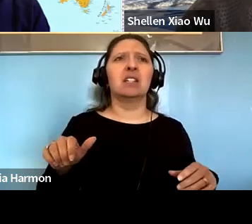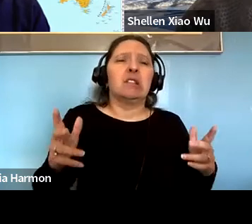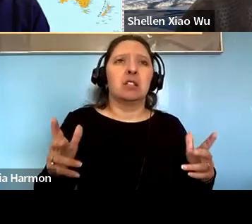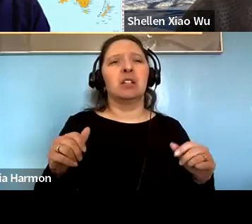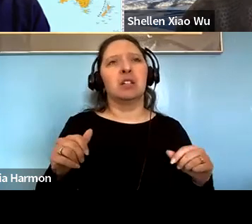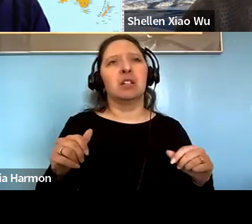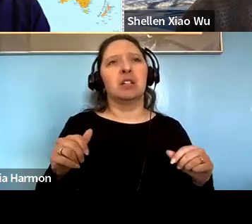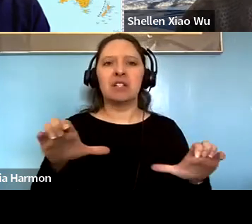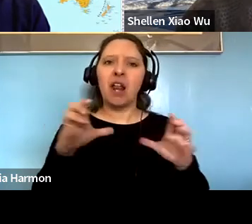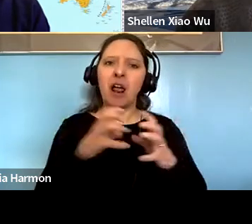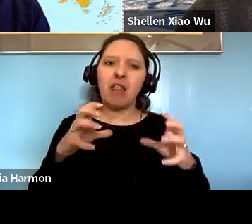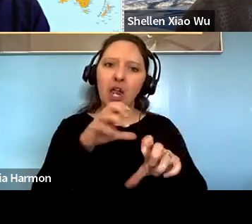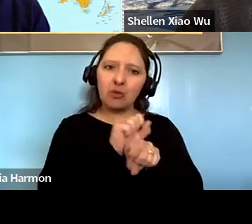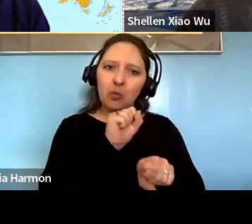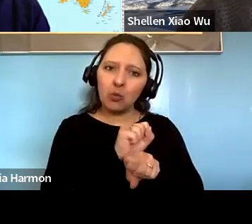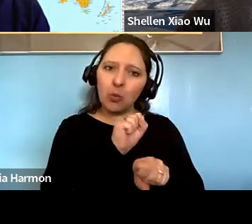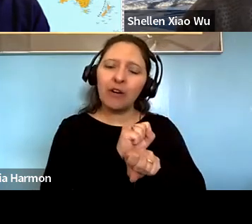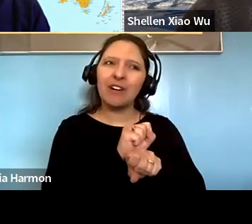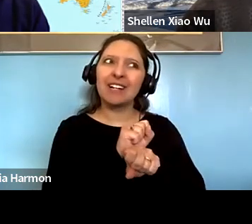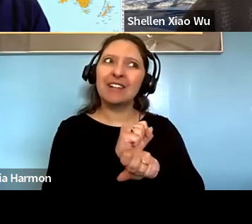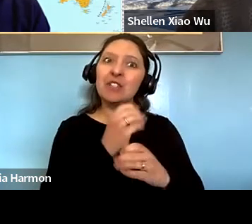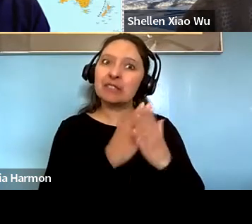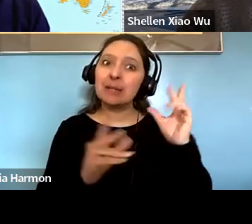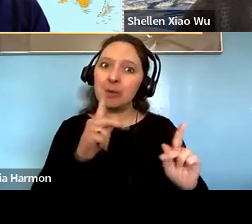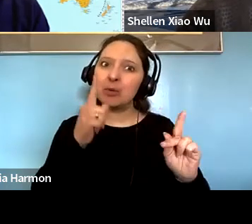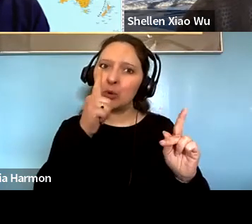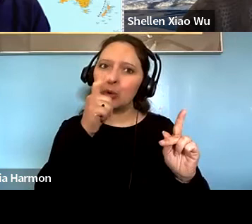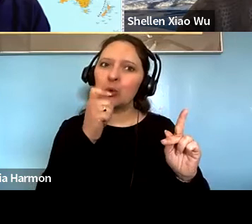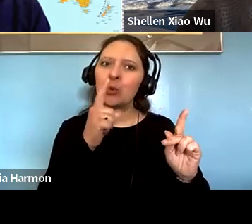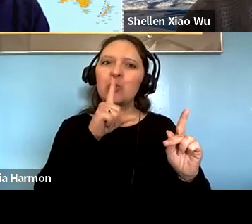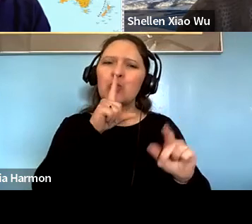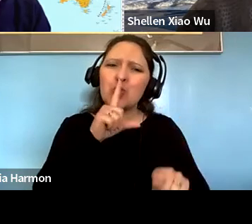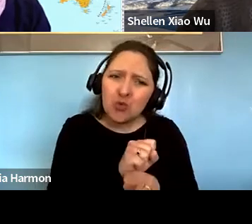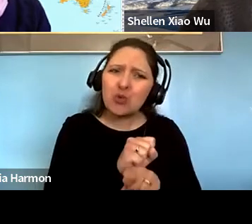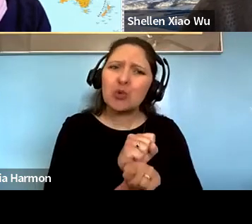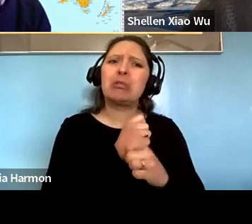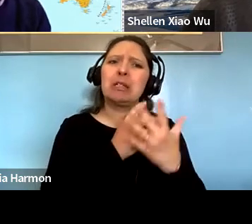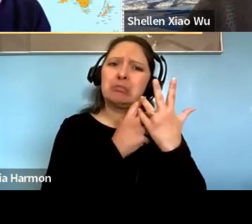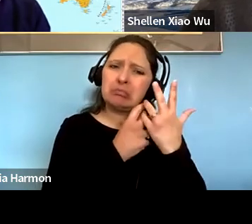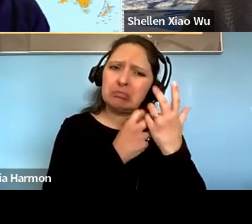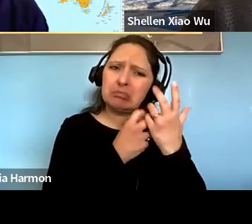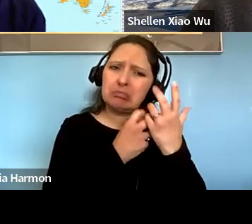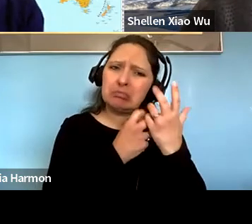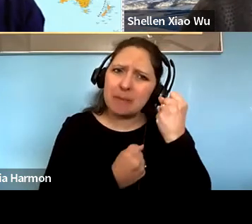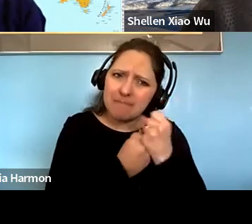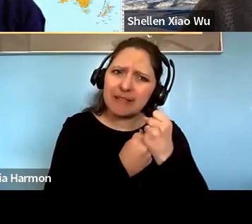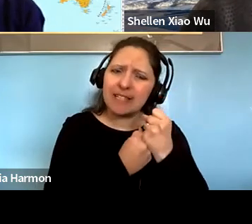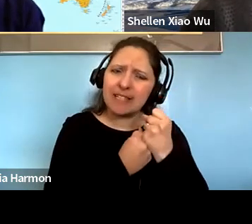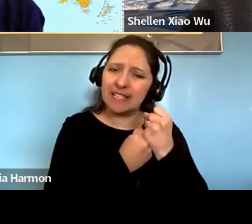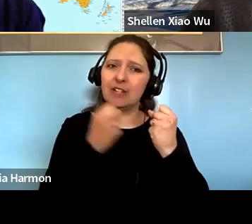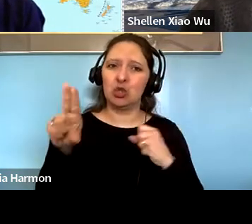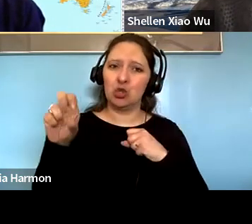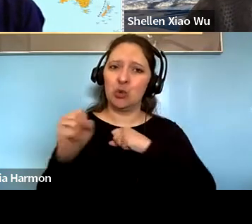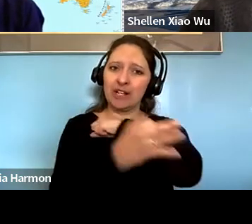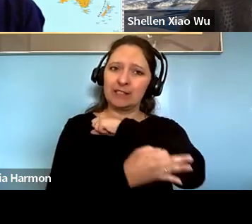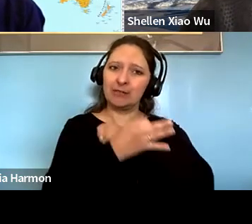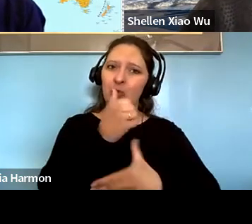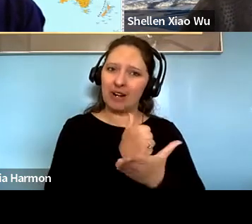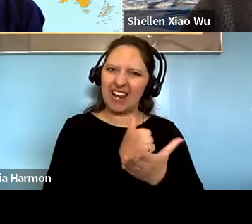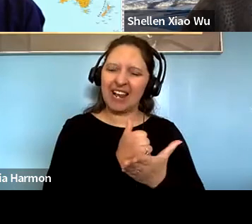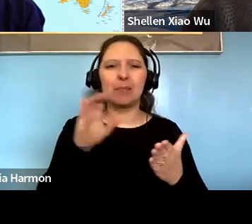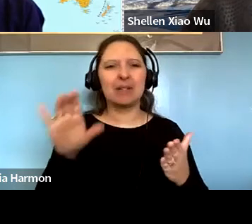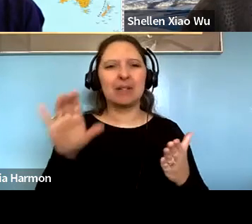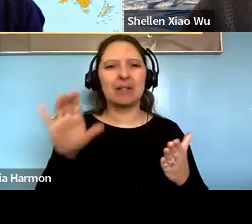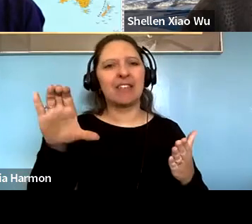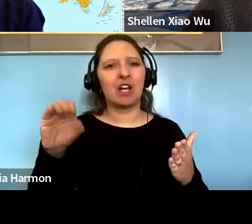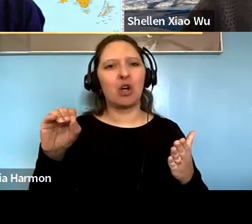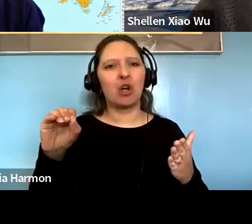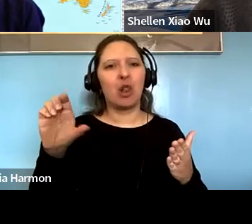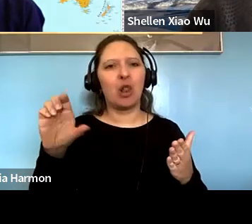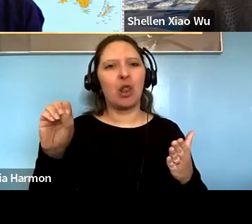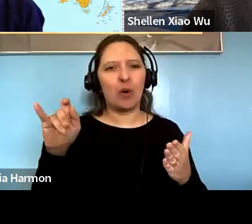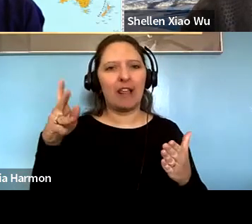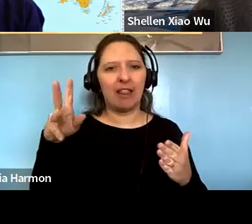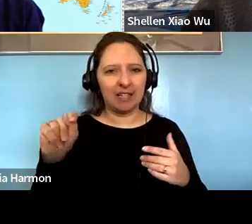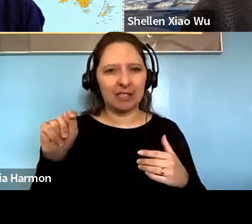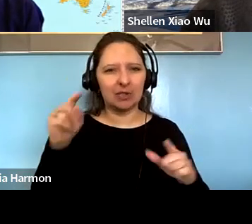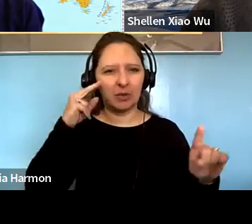Timothy Gill: True believers and USAid, and I mean I you know, I think that there is a certain paternalism and and colonialist view oftentimes that like we have to go and show them the ways of democracy and whatnot but.